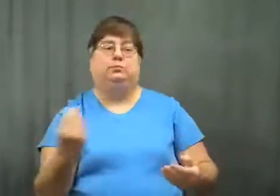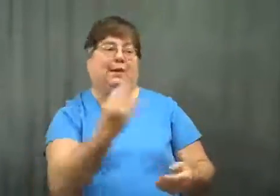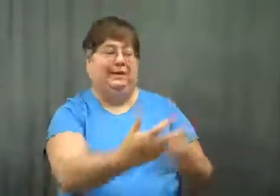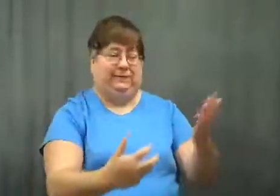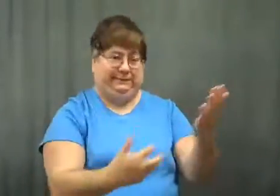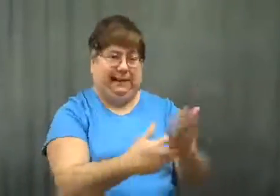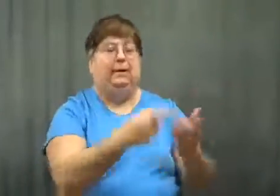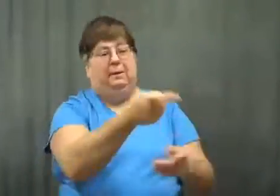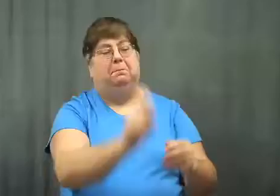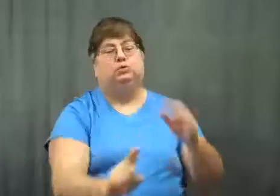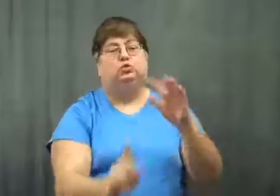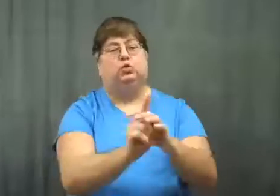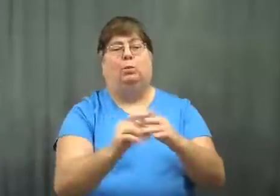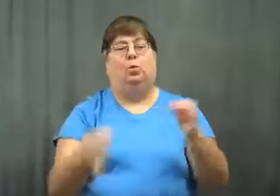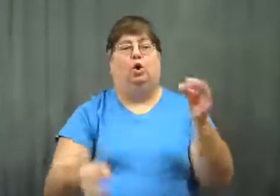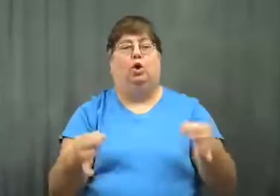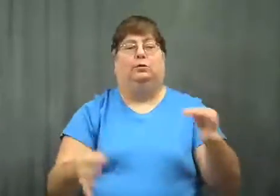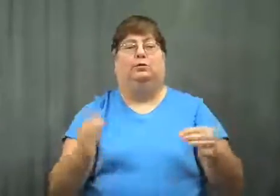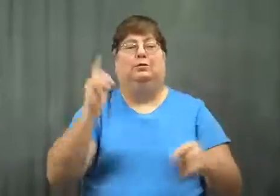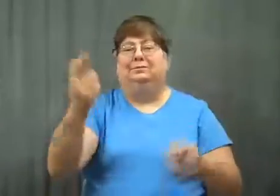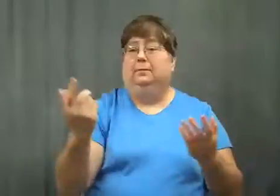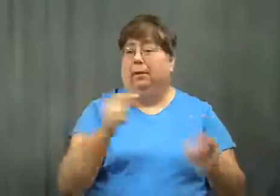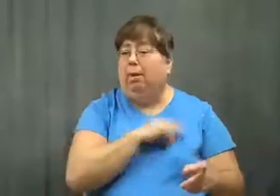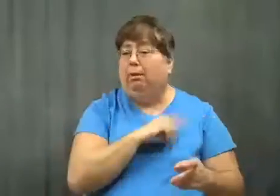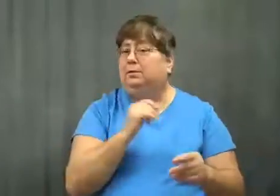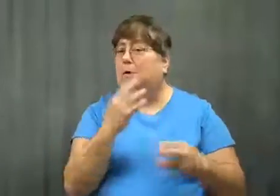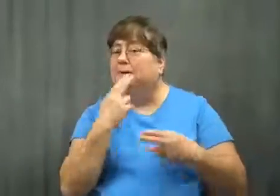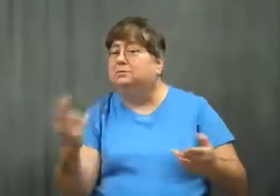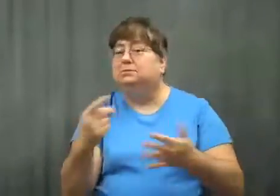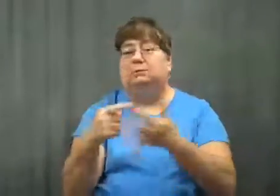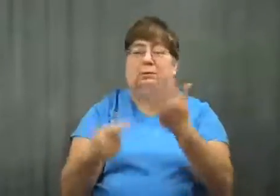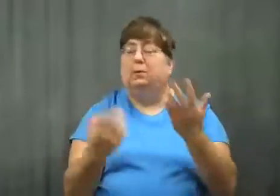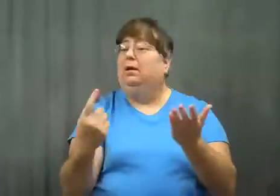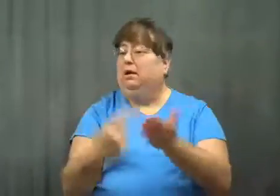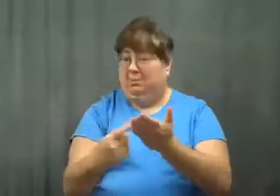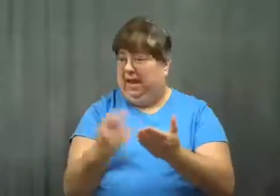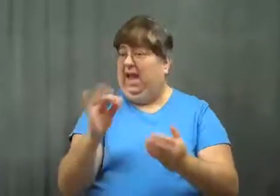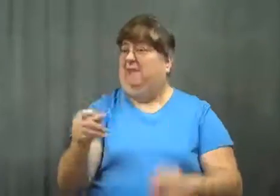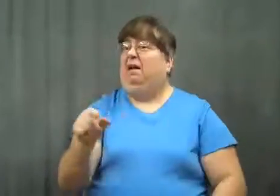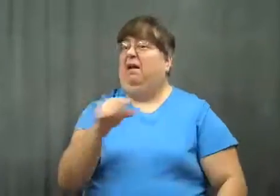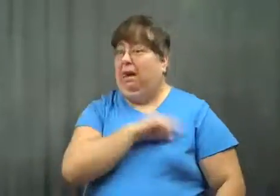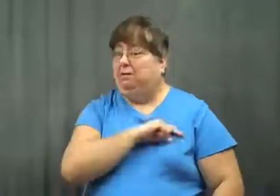is issued a citation, and required to show up in court on that charge.